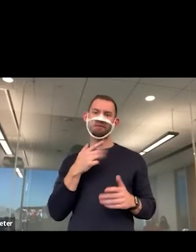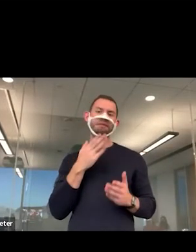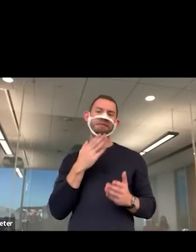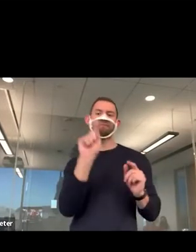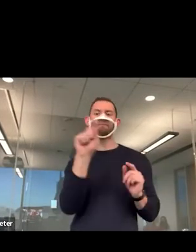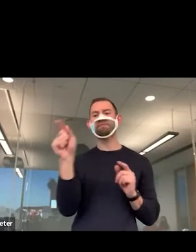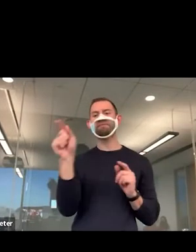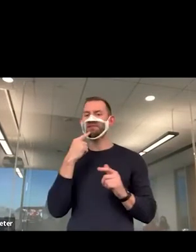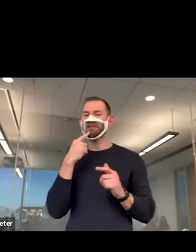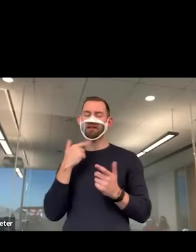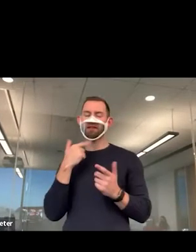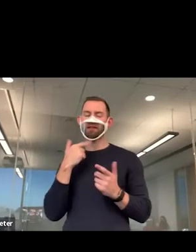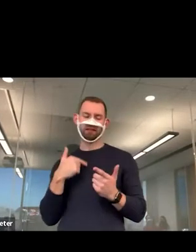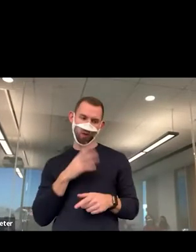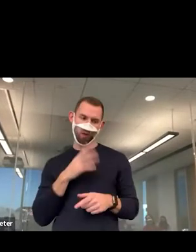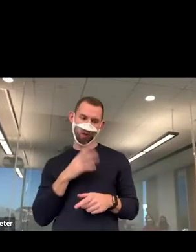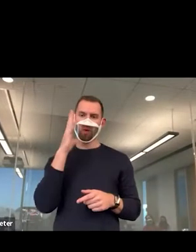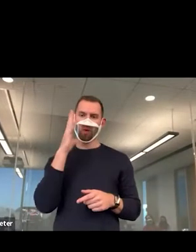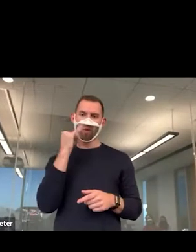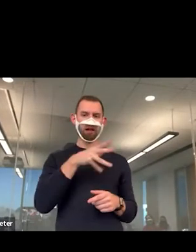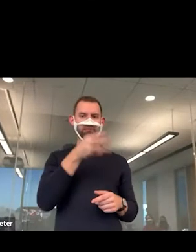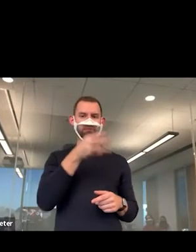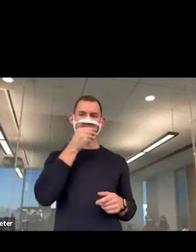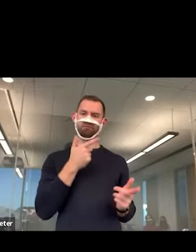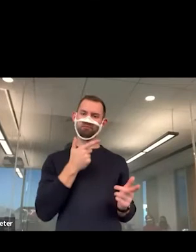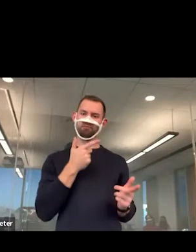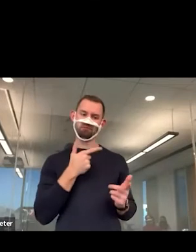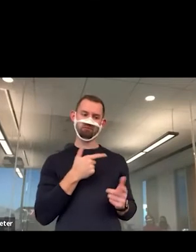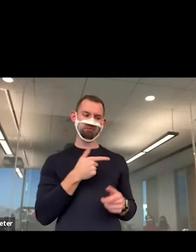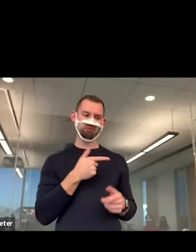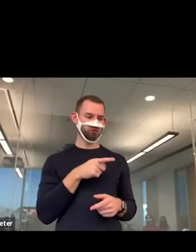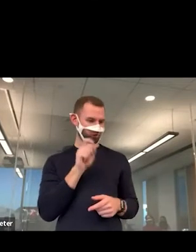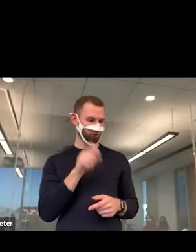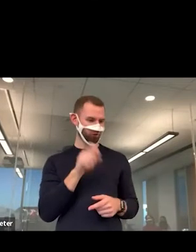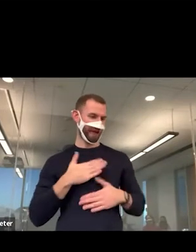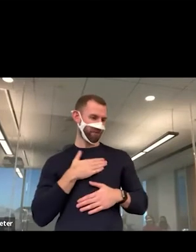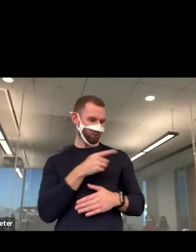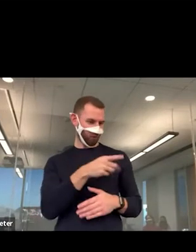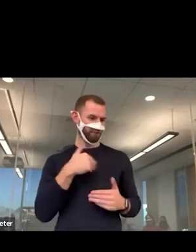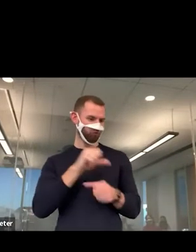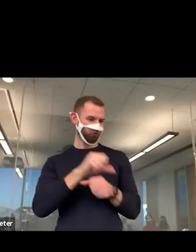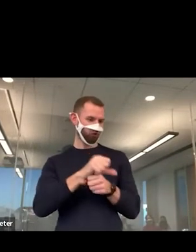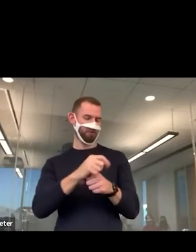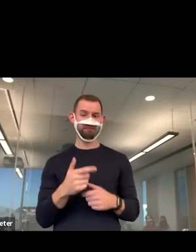be happy she has a job and that's how society treats people with disabilities a lot of times